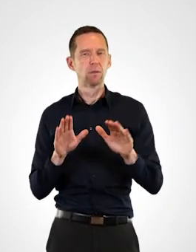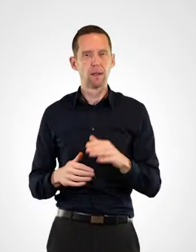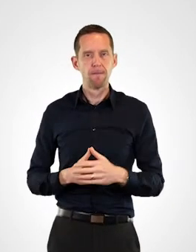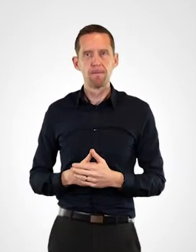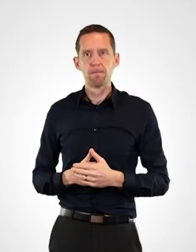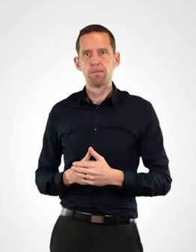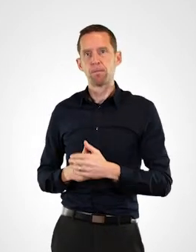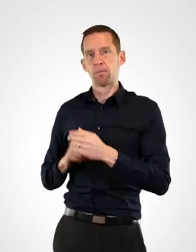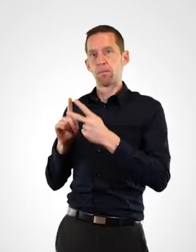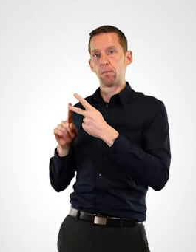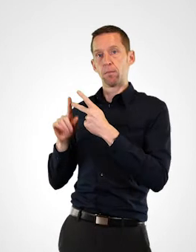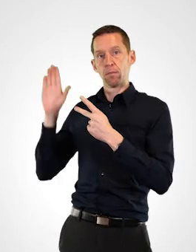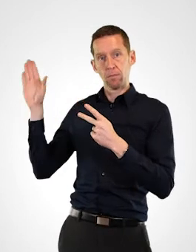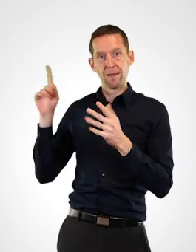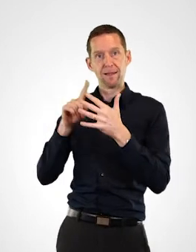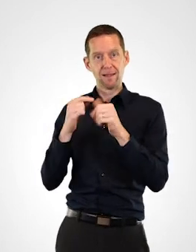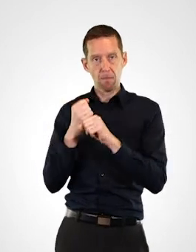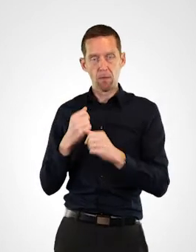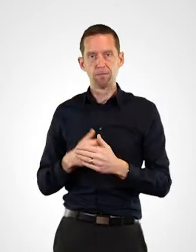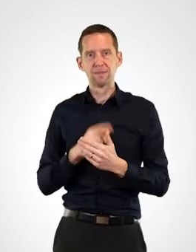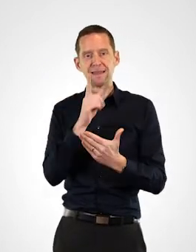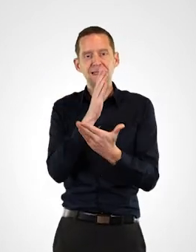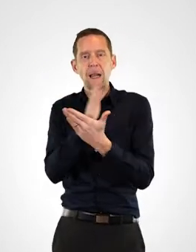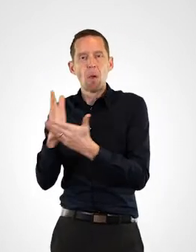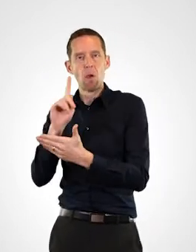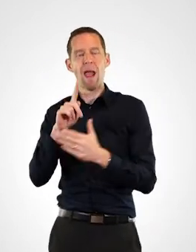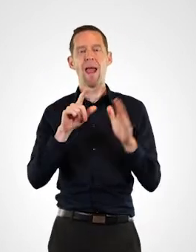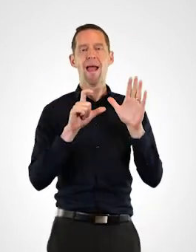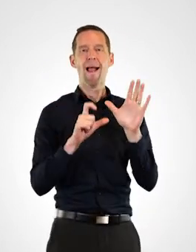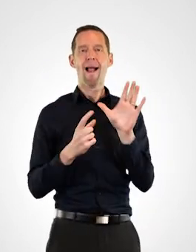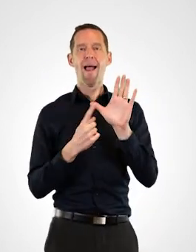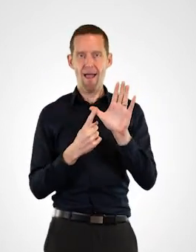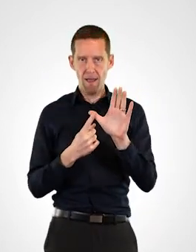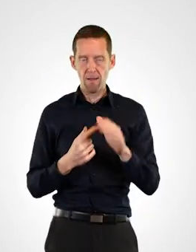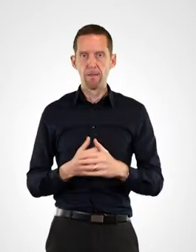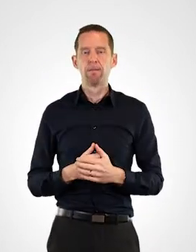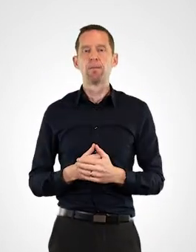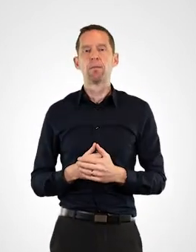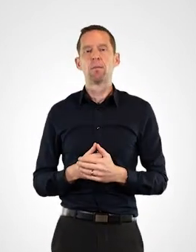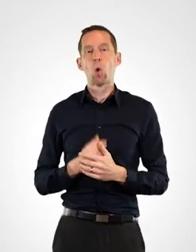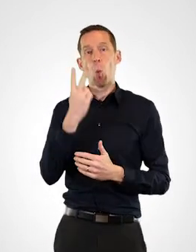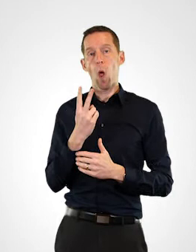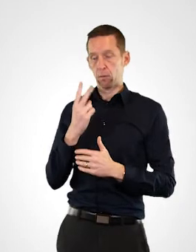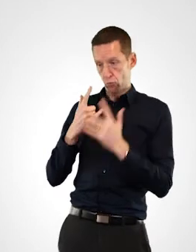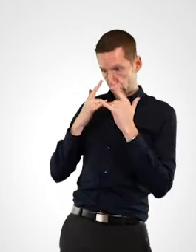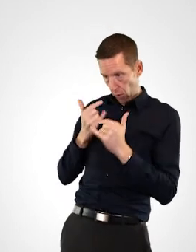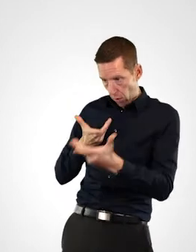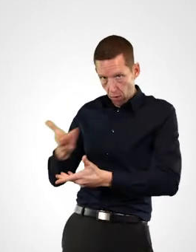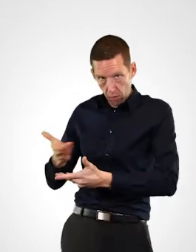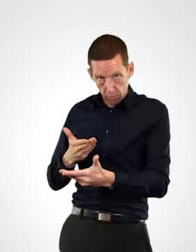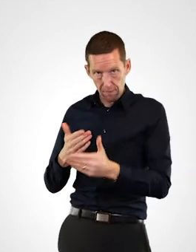This second example here is the syllable "ca" and again two trials are permitted.